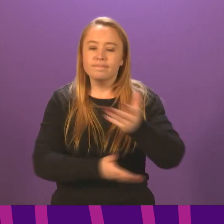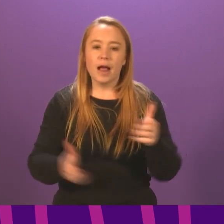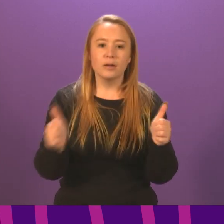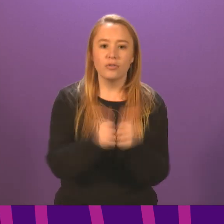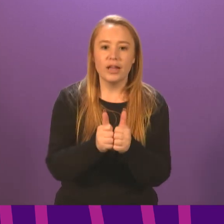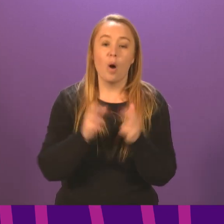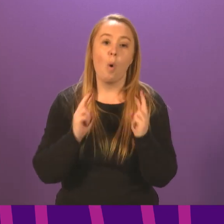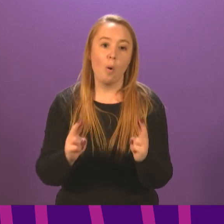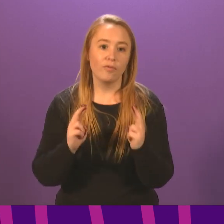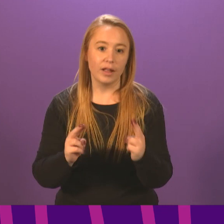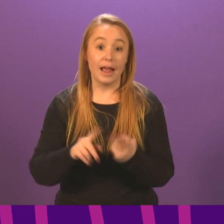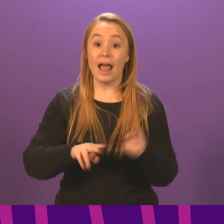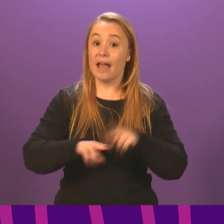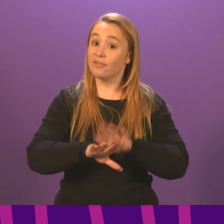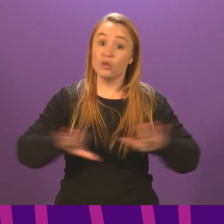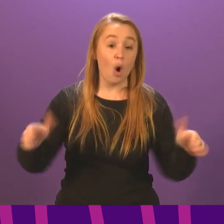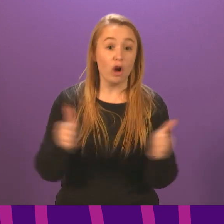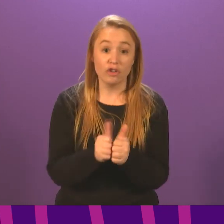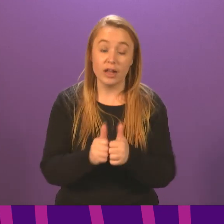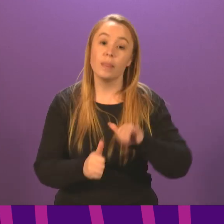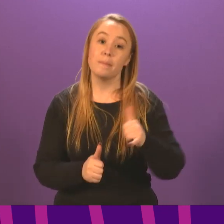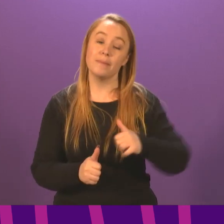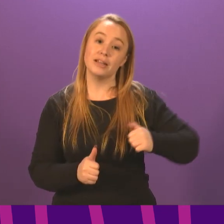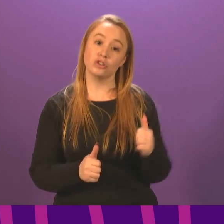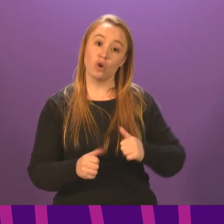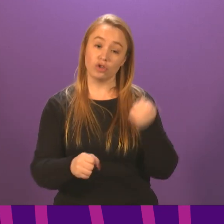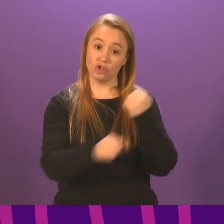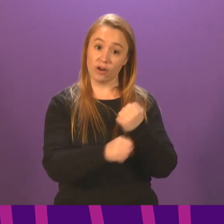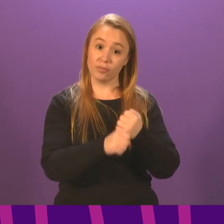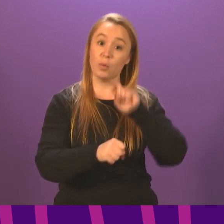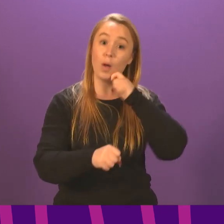is not possible, the Scottish Government will consider what we think is appropriate. Of